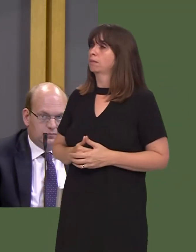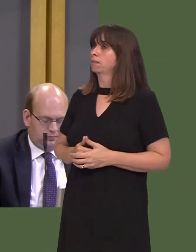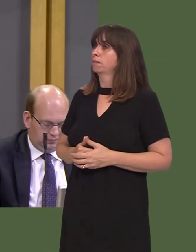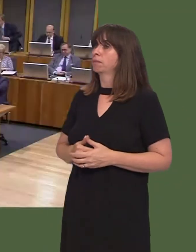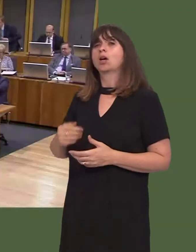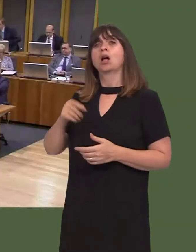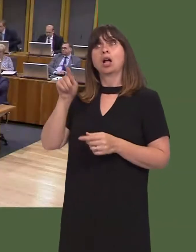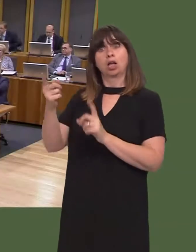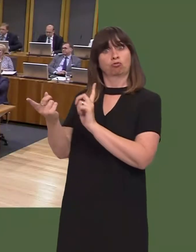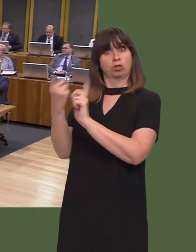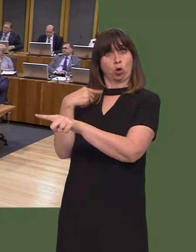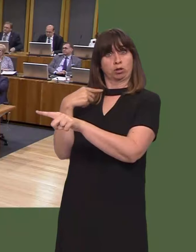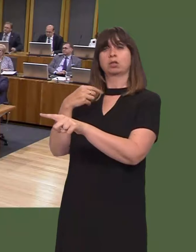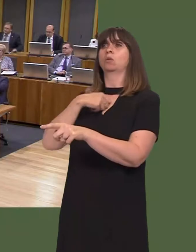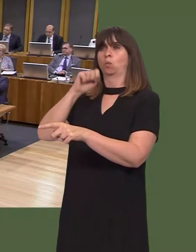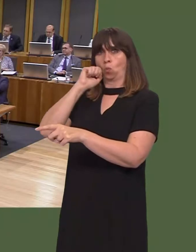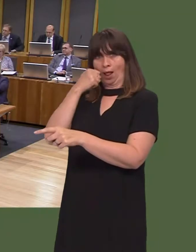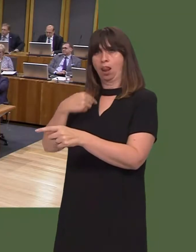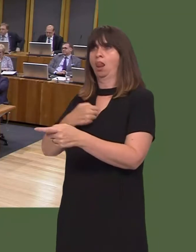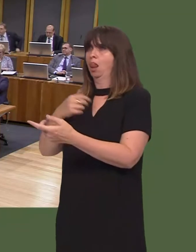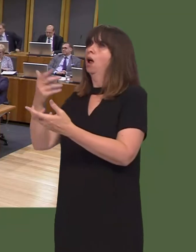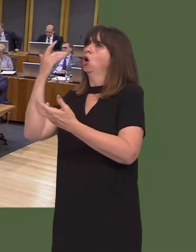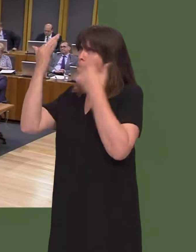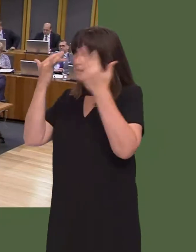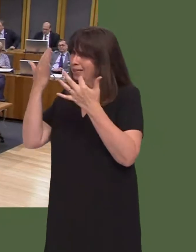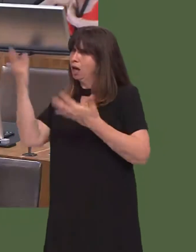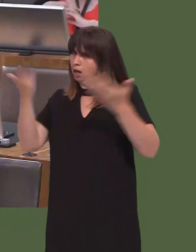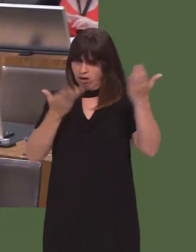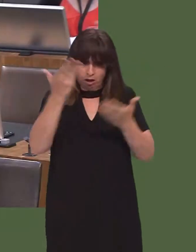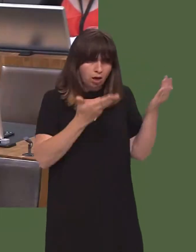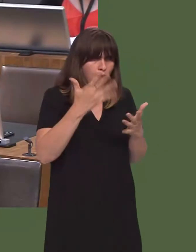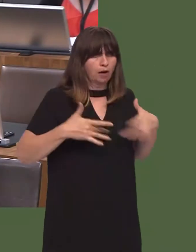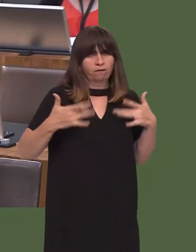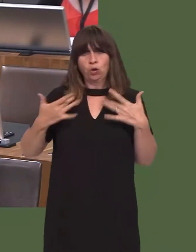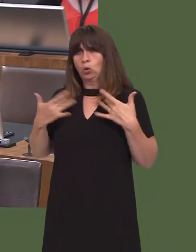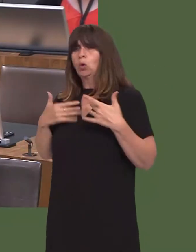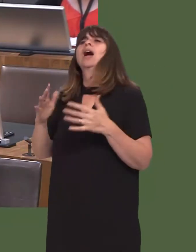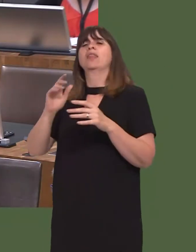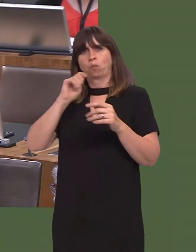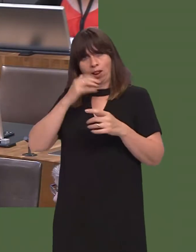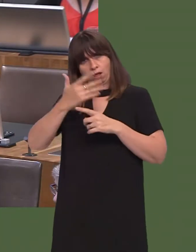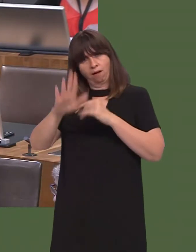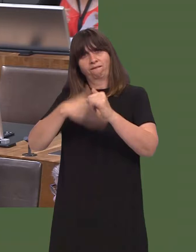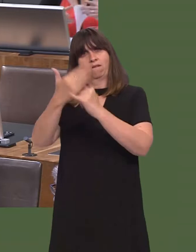Carwyn Jones: Well, weíll examine that response, along with many others, and that will inform the final decision that we take. The fact that something has been in place for many